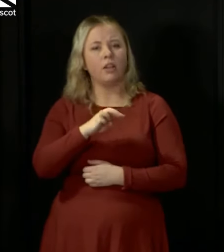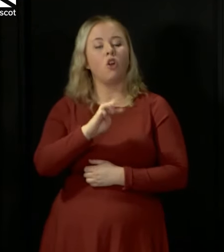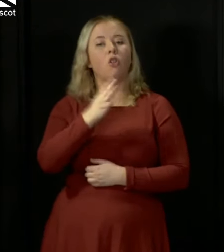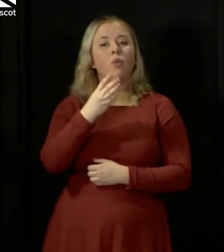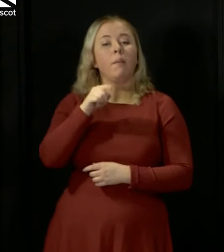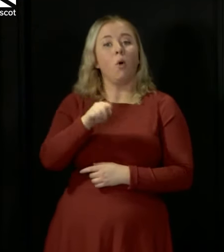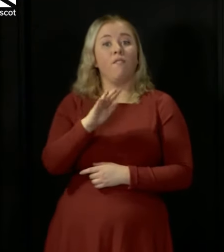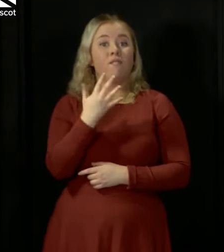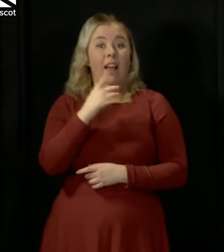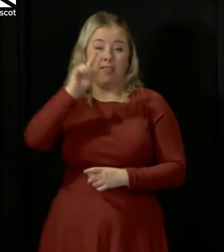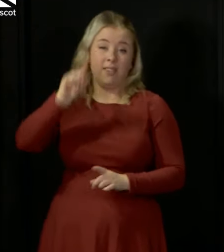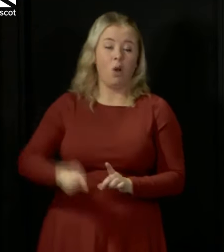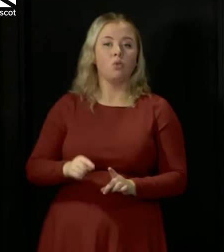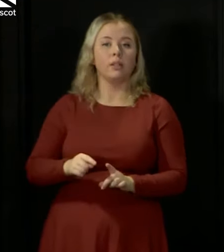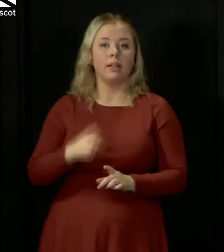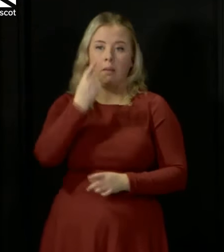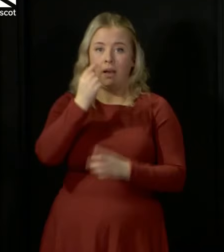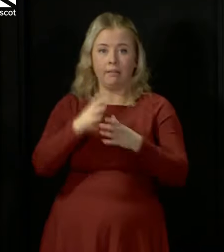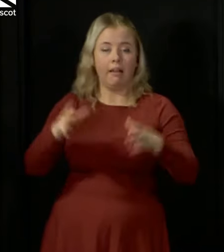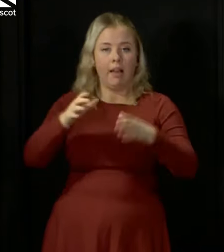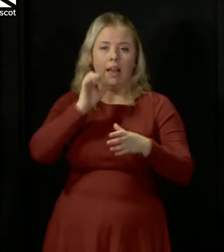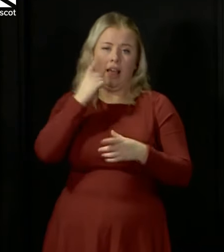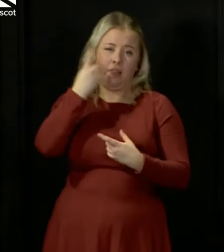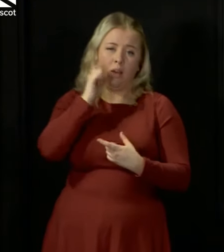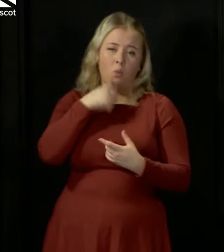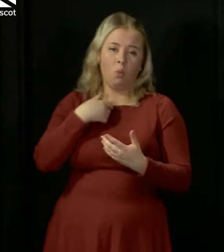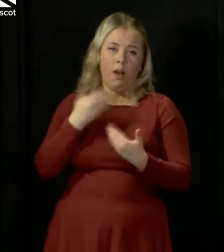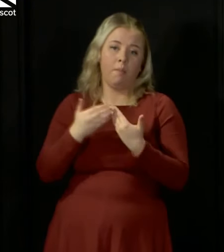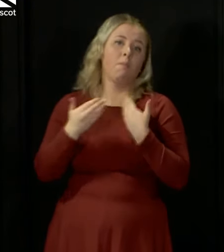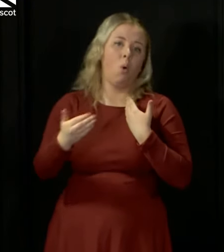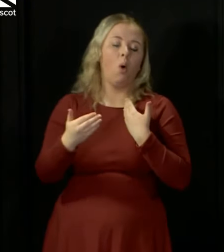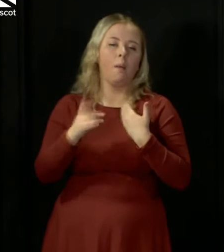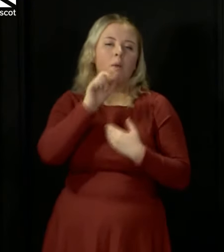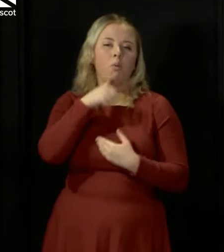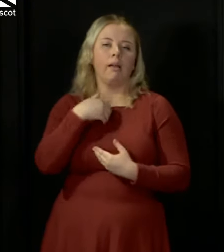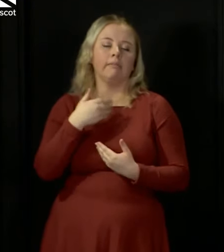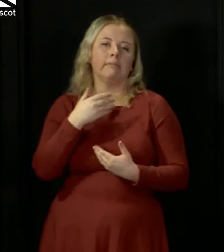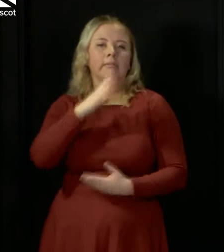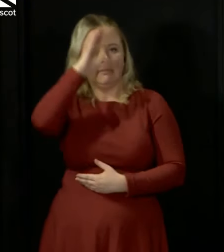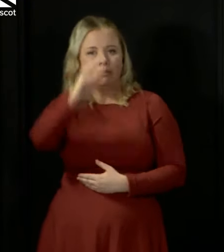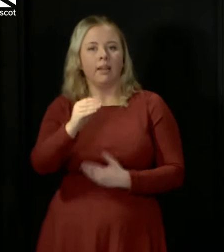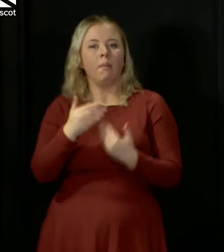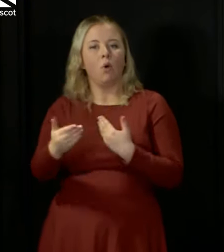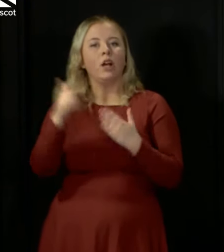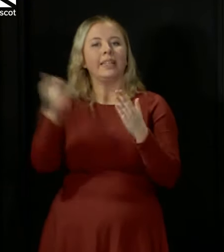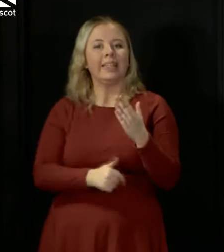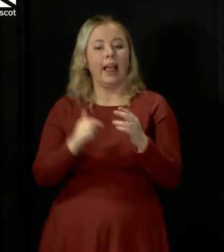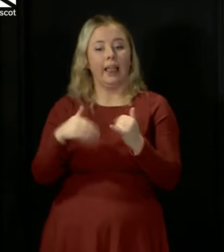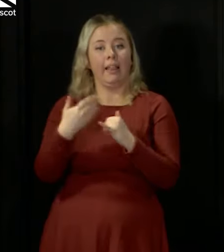for capacity by the end of April. I think we will exceed that, but we will set that out in detail at the end of the week. But also, how many tests we're doing on a daily